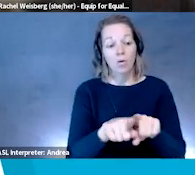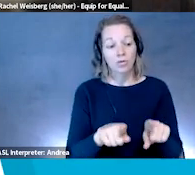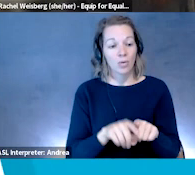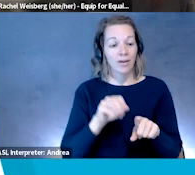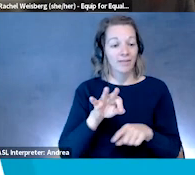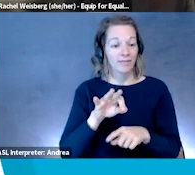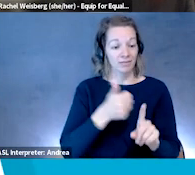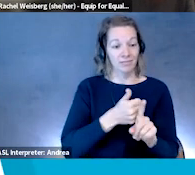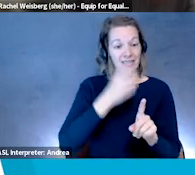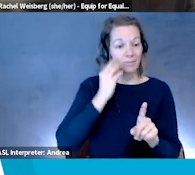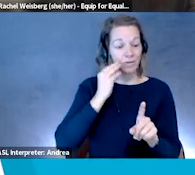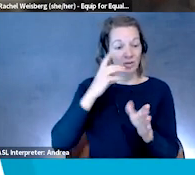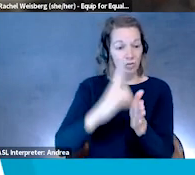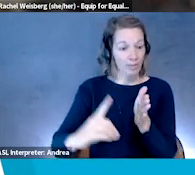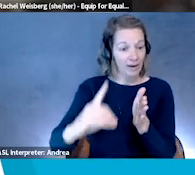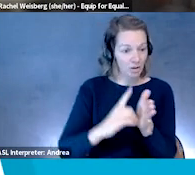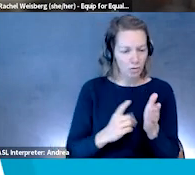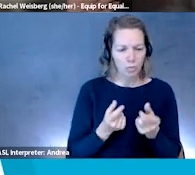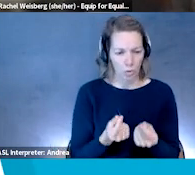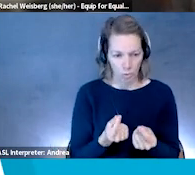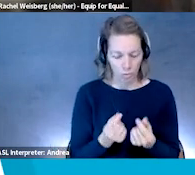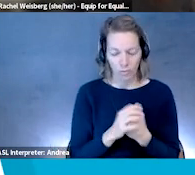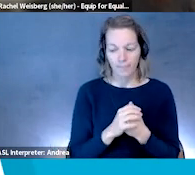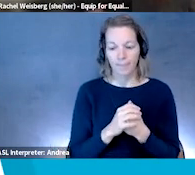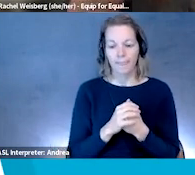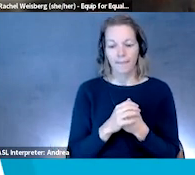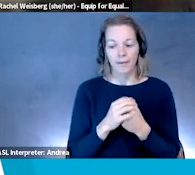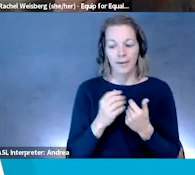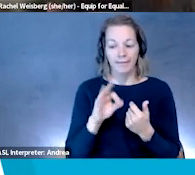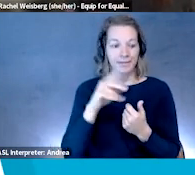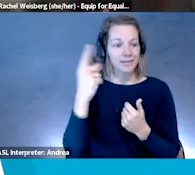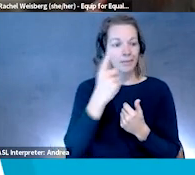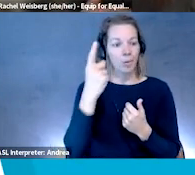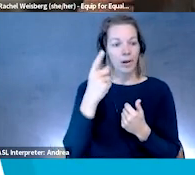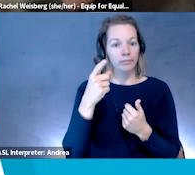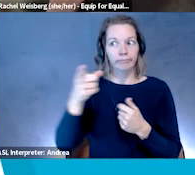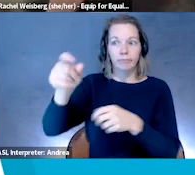TO ASK FOR ACCOMMODATIONS, WHAT TO DO IF THE EMPLOYER SAYS